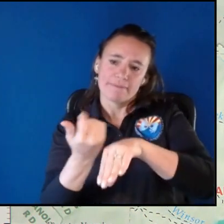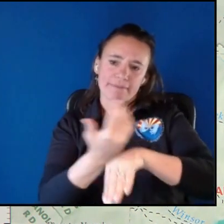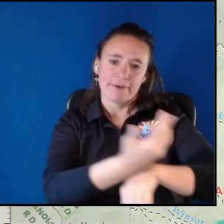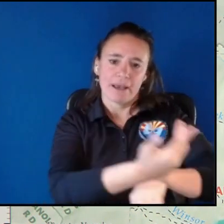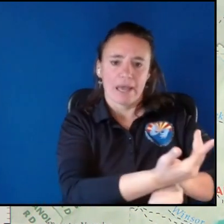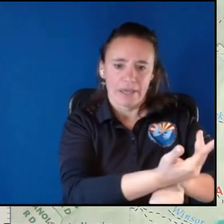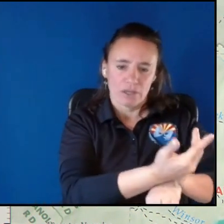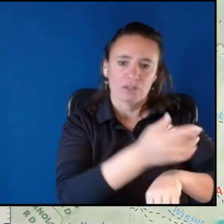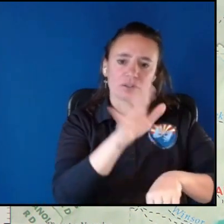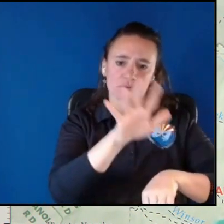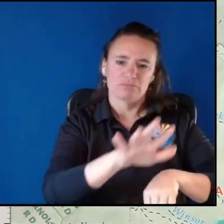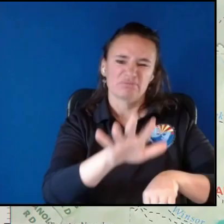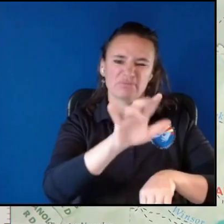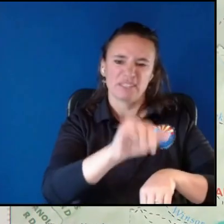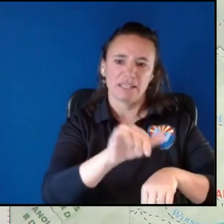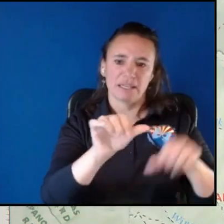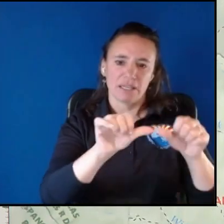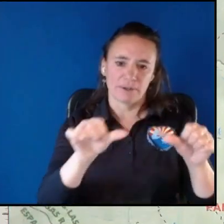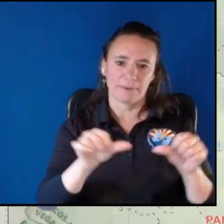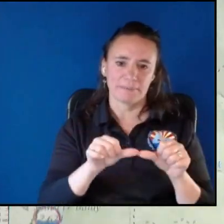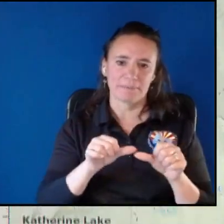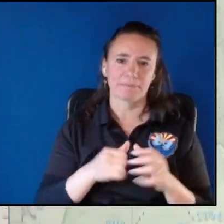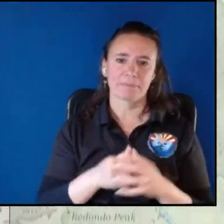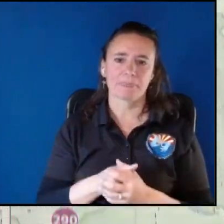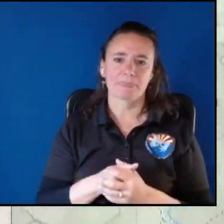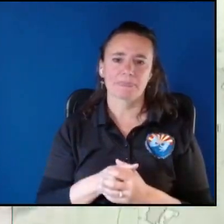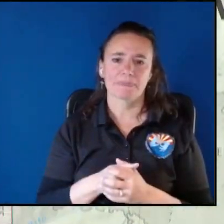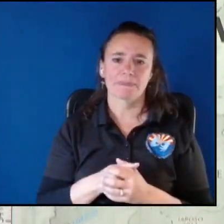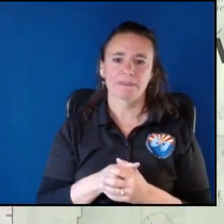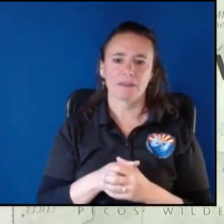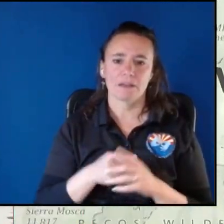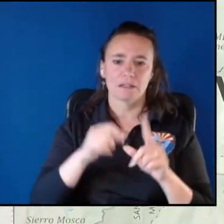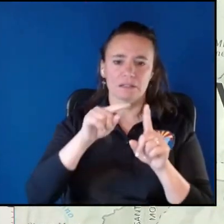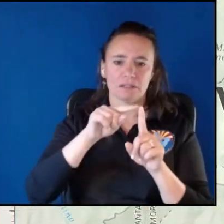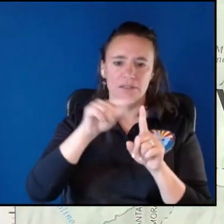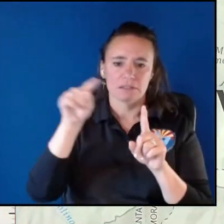Coming on up into the Beatty Spike, work continues up into the